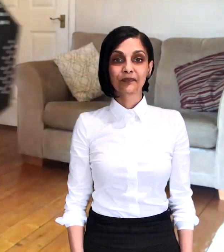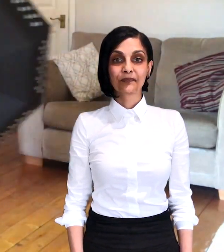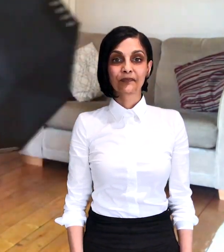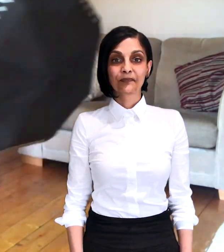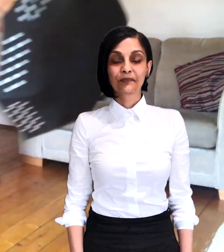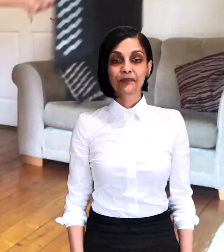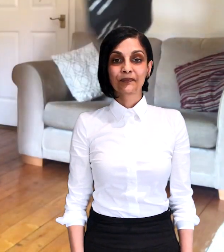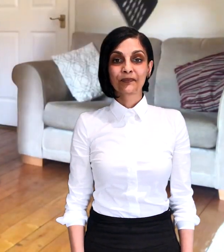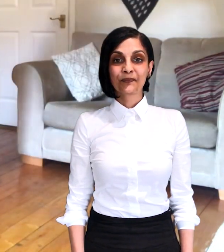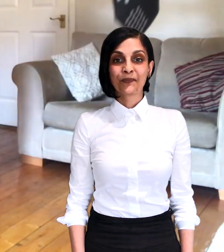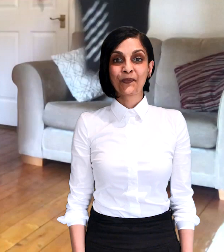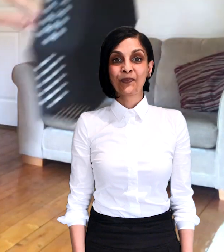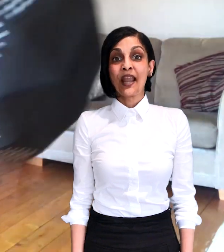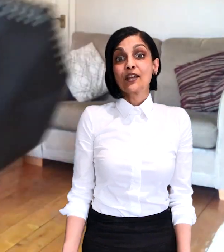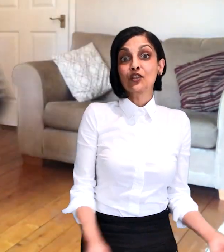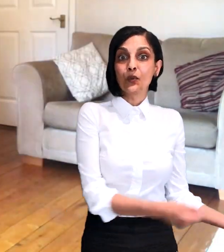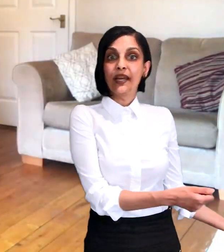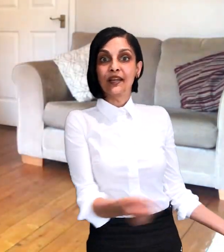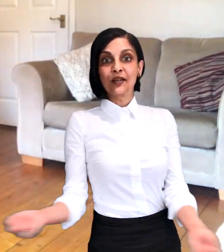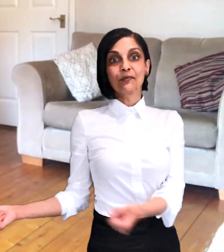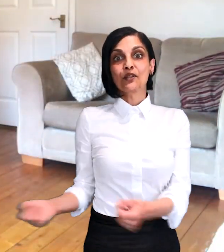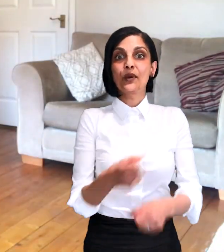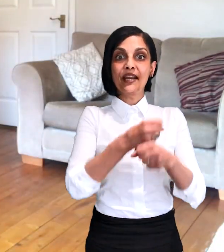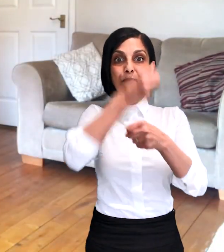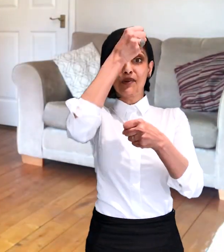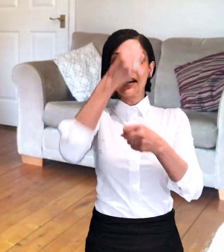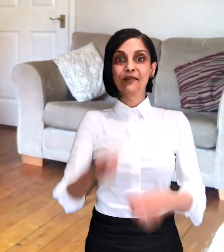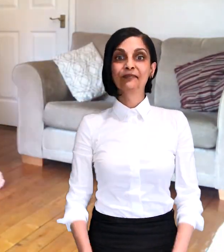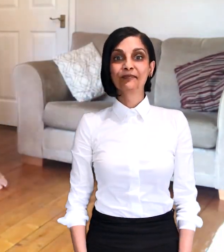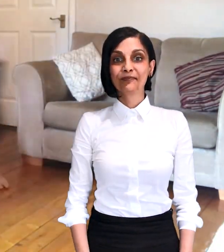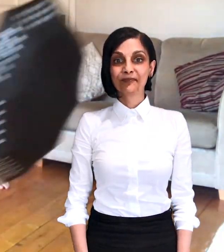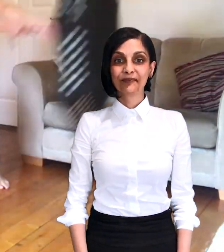Lets see if we can swing our umbrella from side to side.